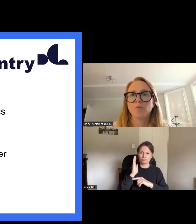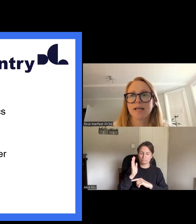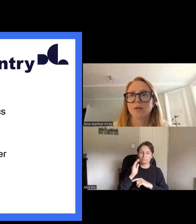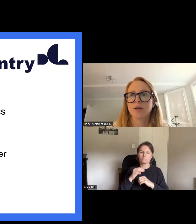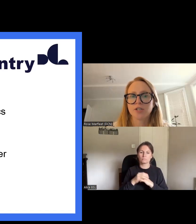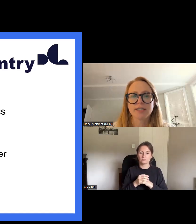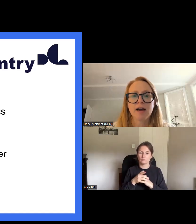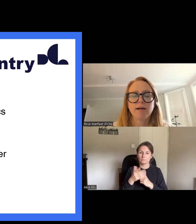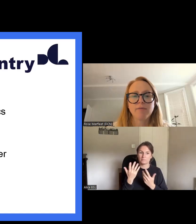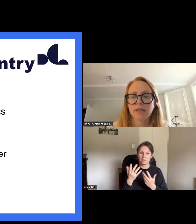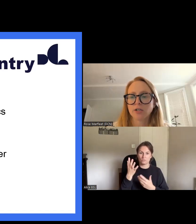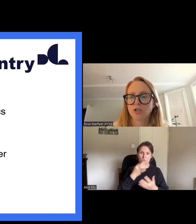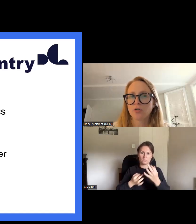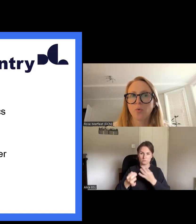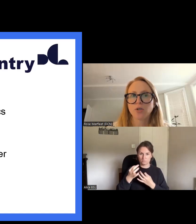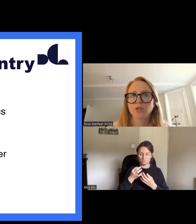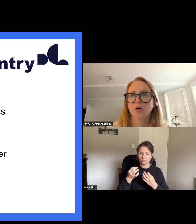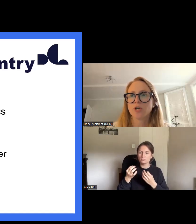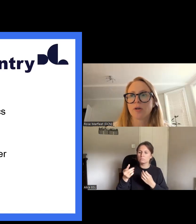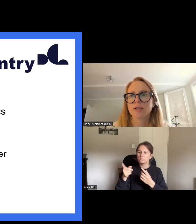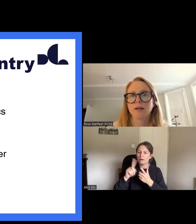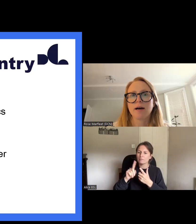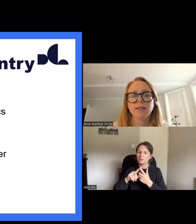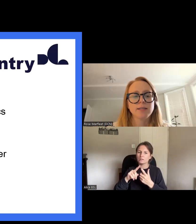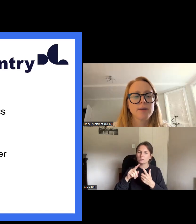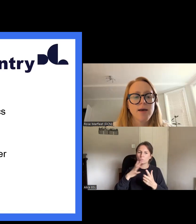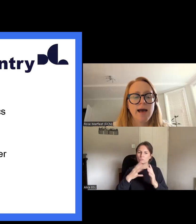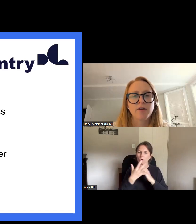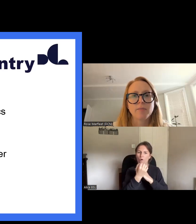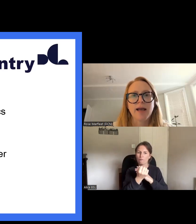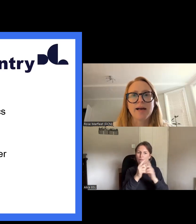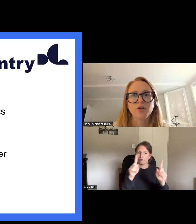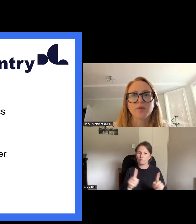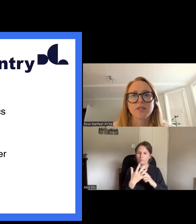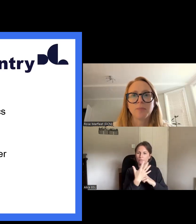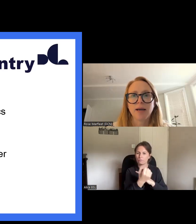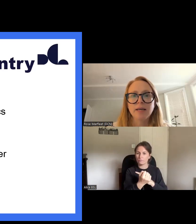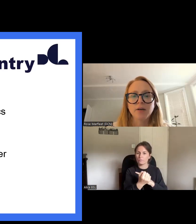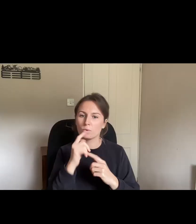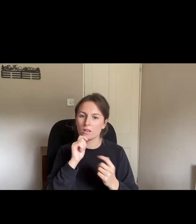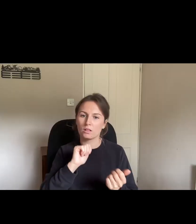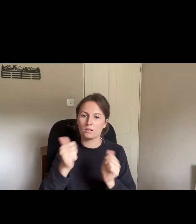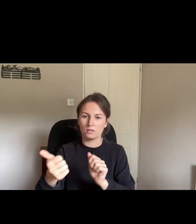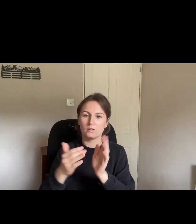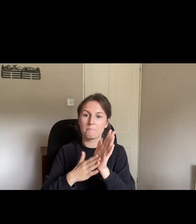We'll take some questions now. Ewelina, do you want to stop sharing the slides? I'm going to hand over to Mike, who you met at the beginning